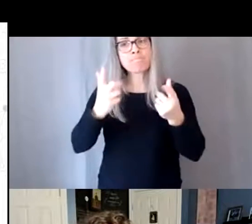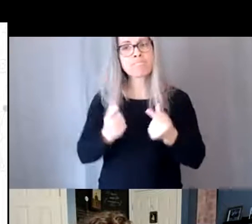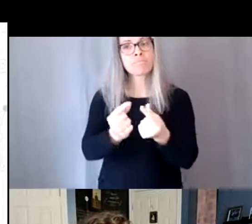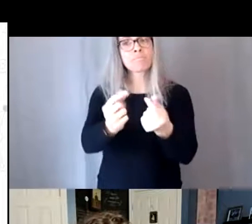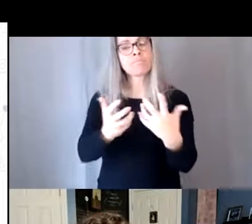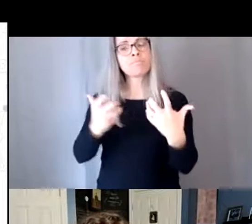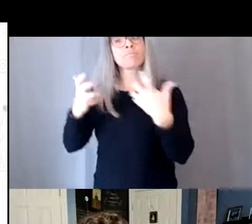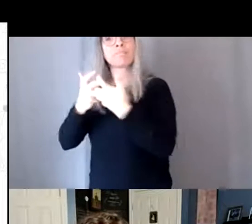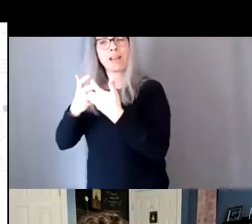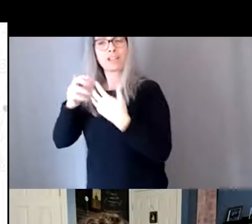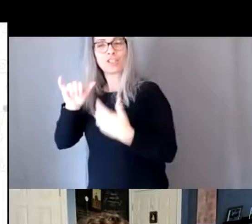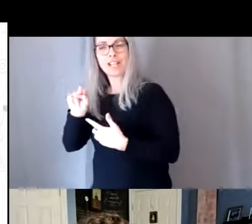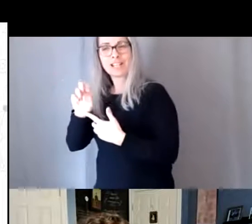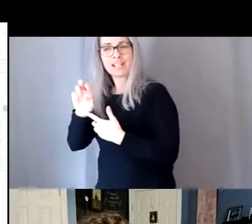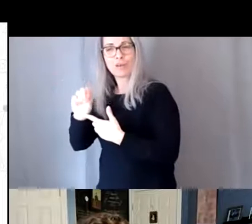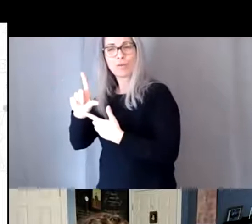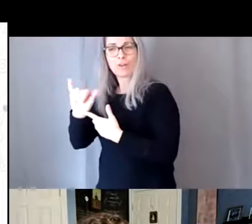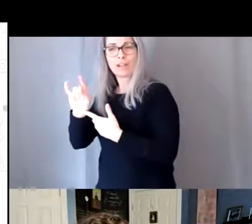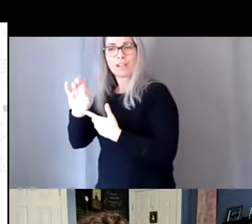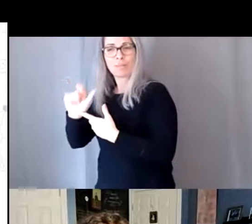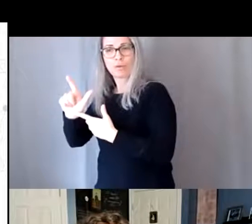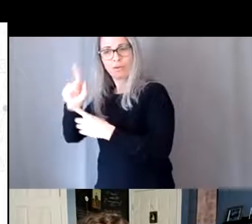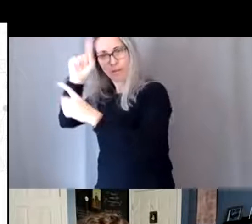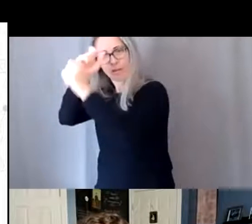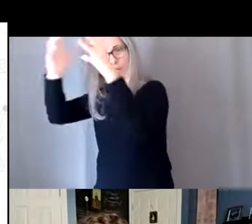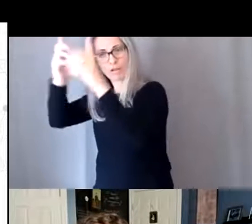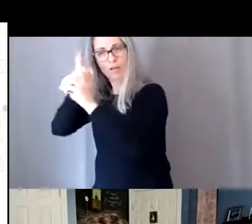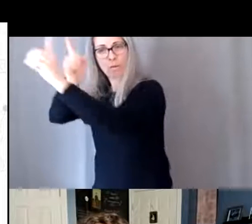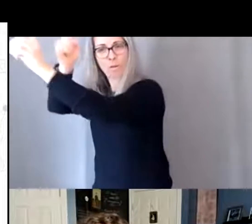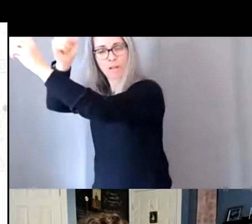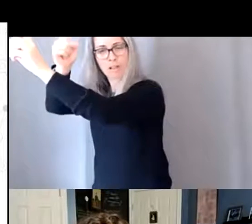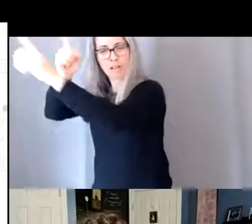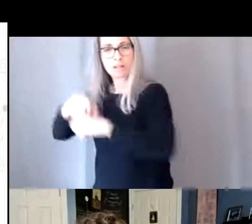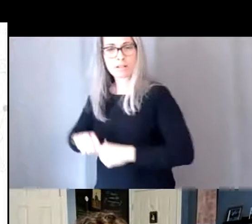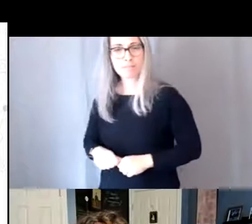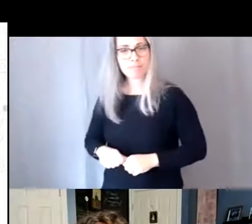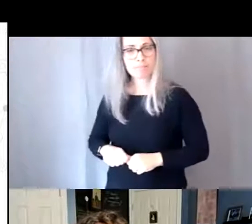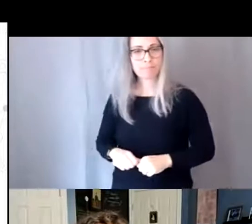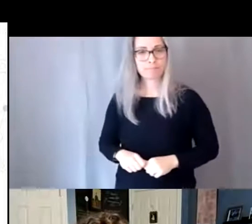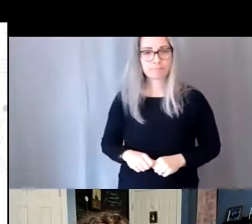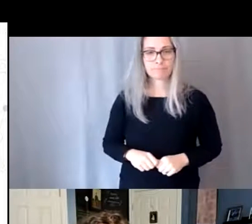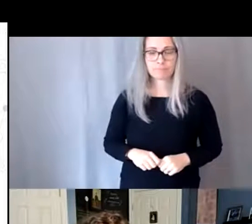their definition he's described health professionals as agents of normalizing power so bound to